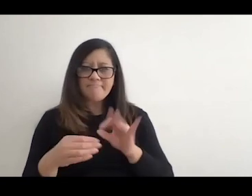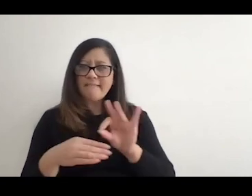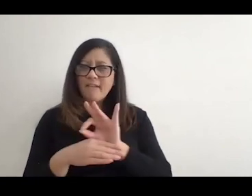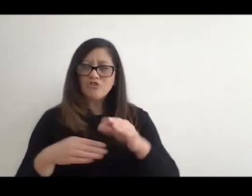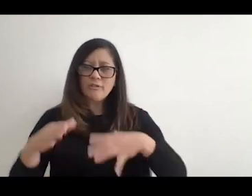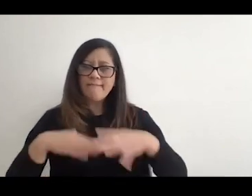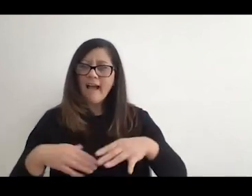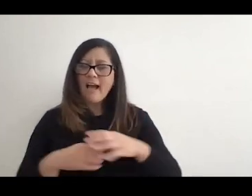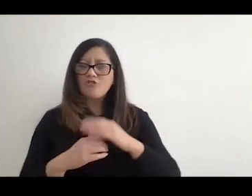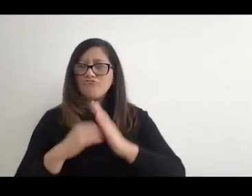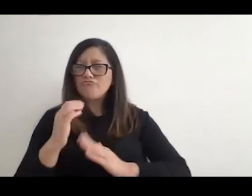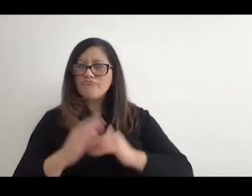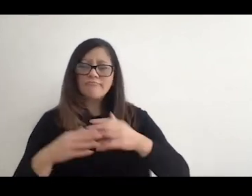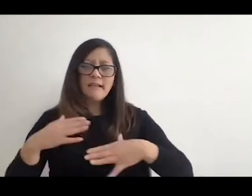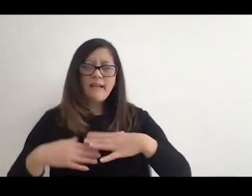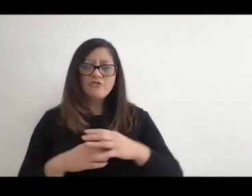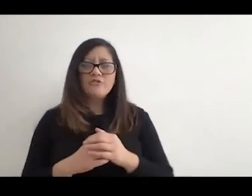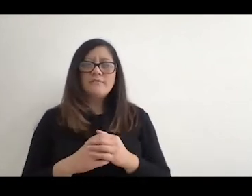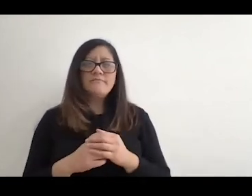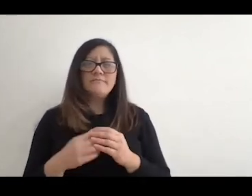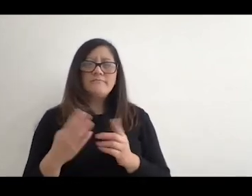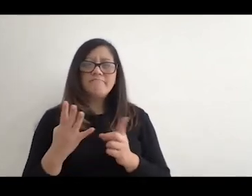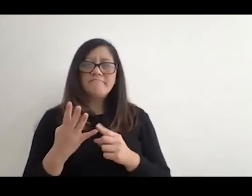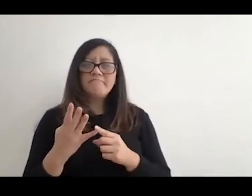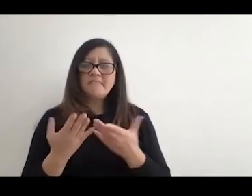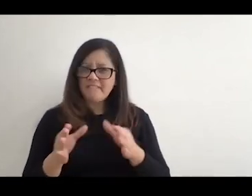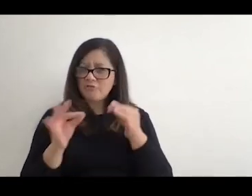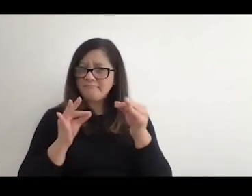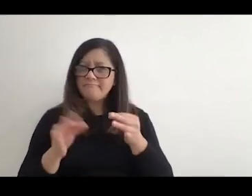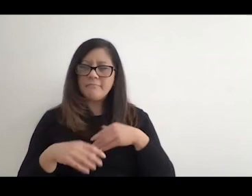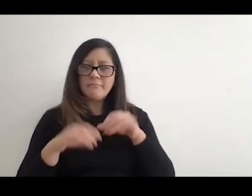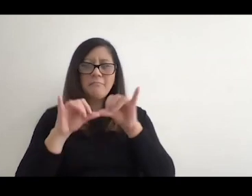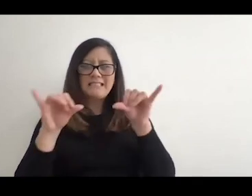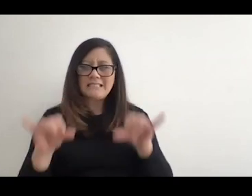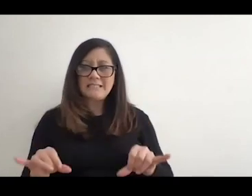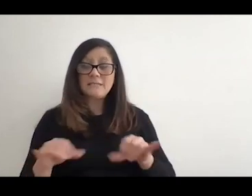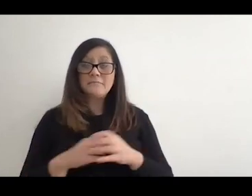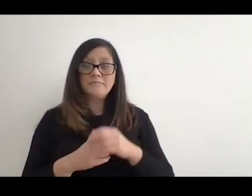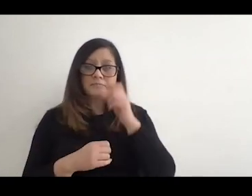And eradicate negative perceptions of disability. And finally.